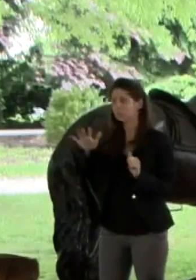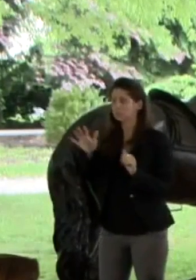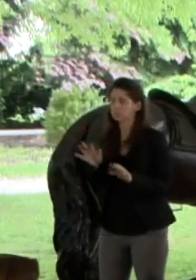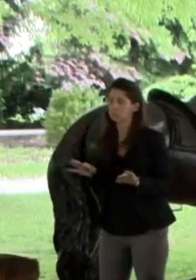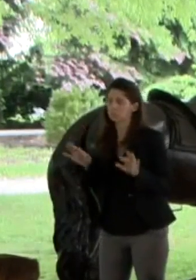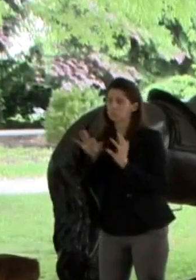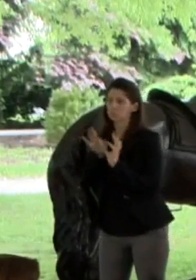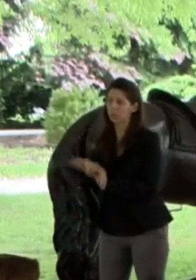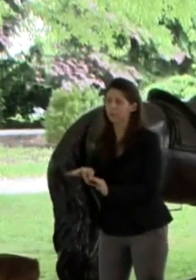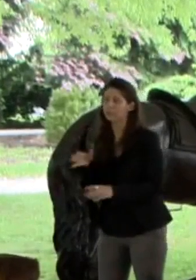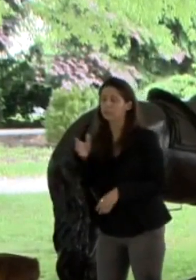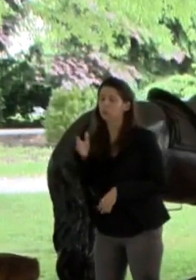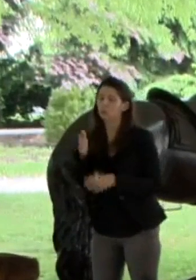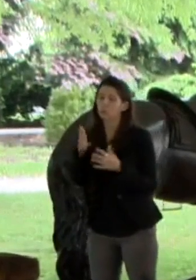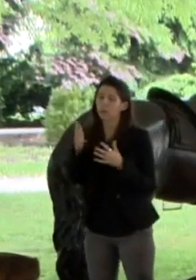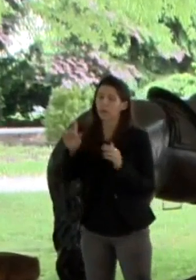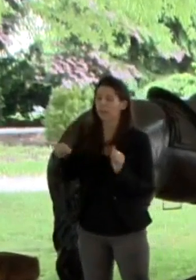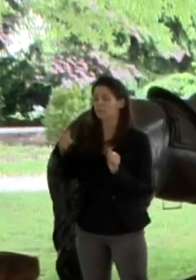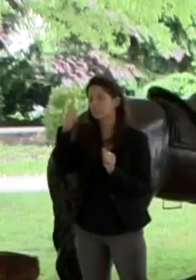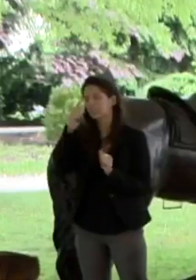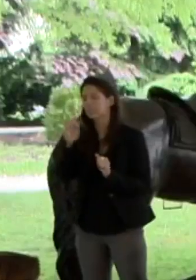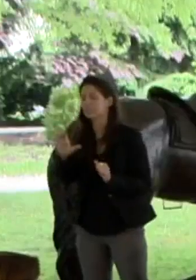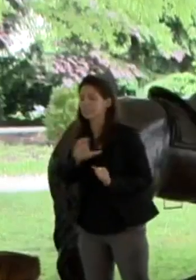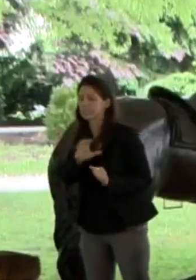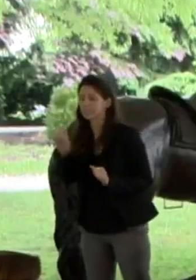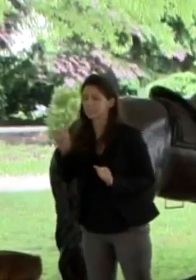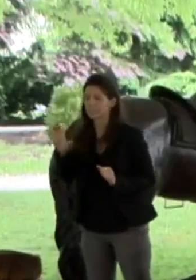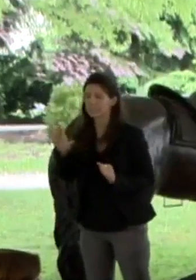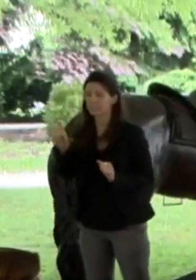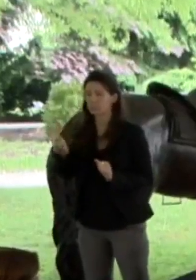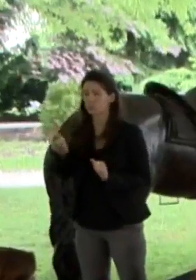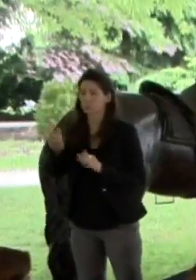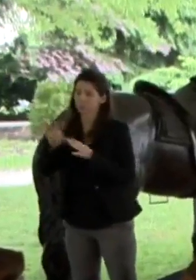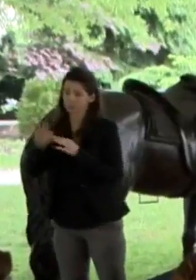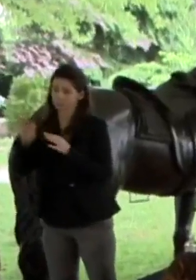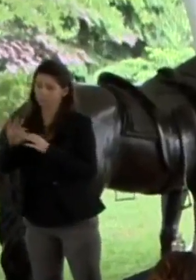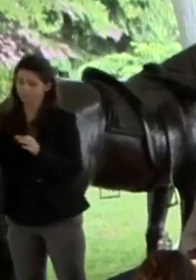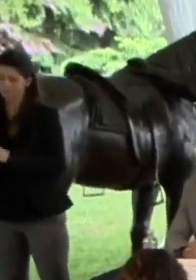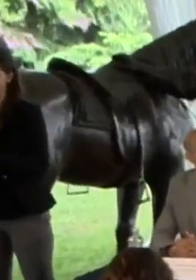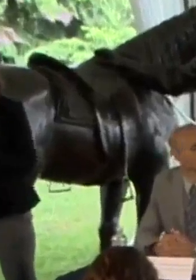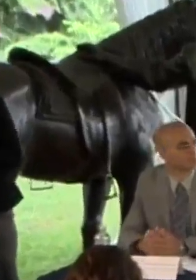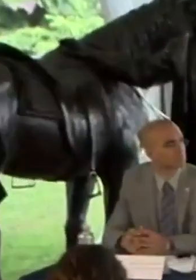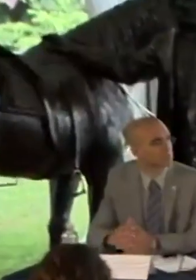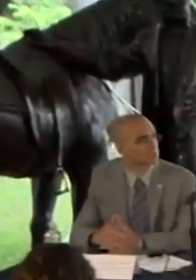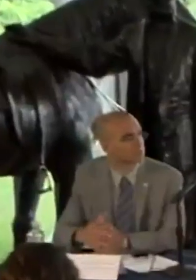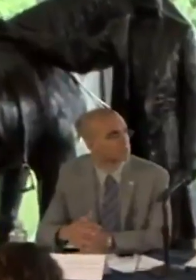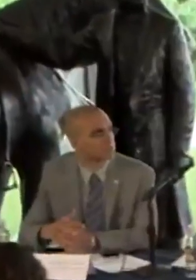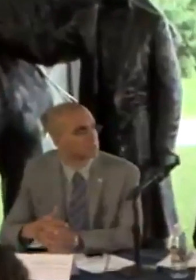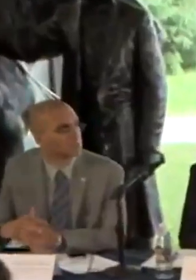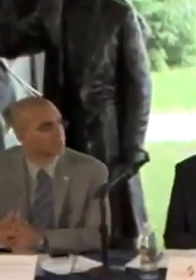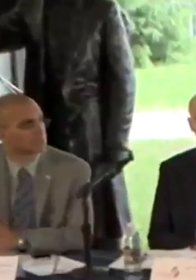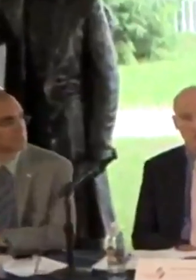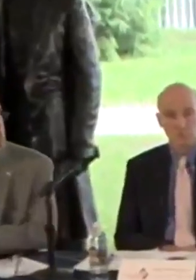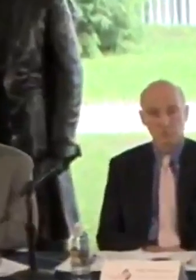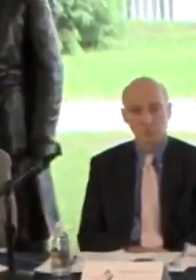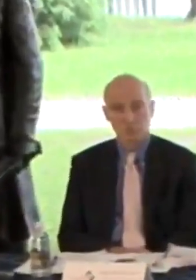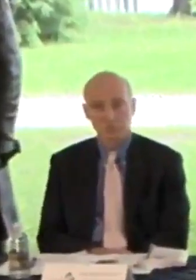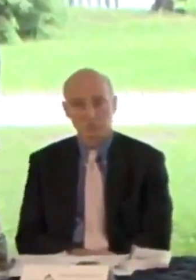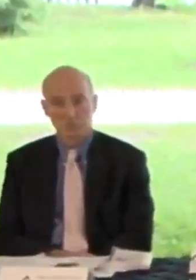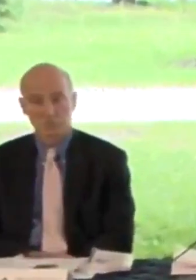AND USING THE TERM COMMON WEALTH THERE THE TERM D.C. WOULD STILL REMAIN RELEVANT SO WE COULD USE THAT. I WANTED TO VOICE MY CONCERN